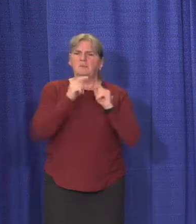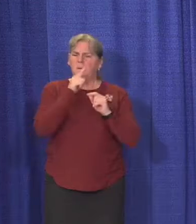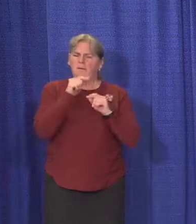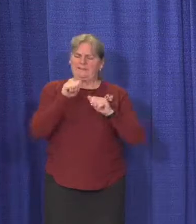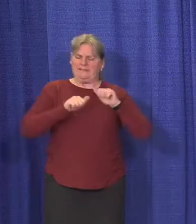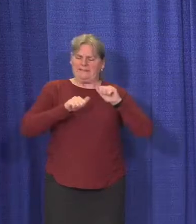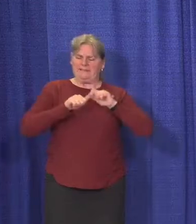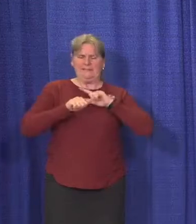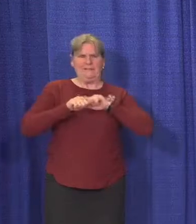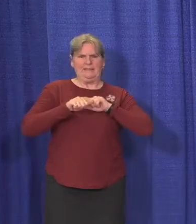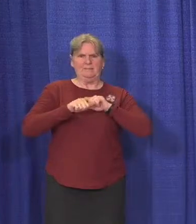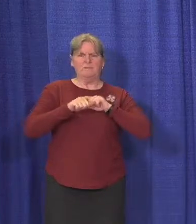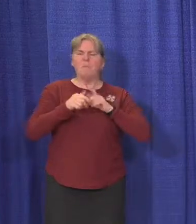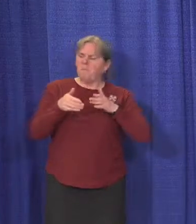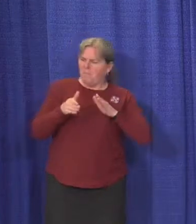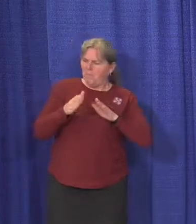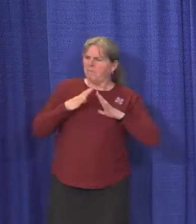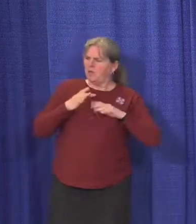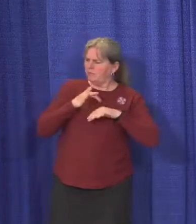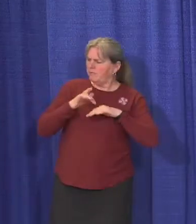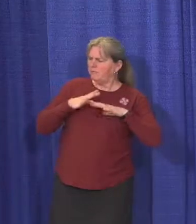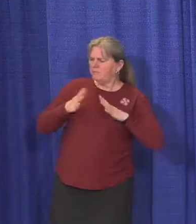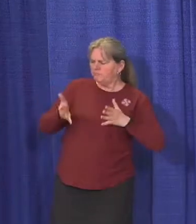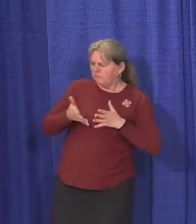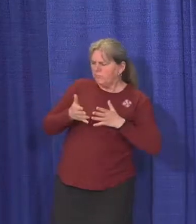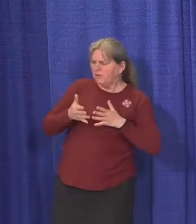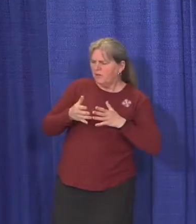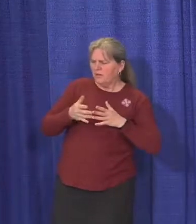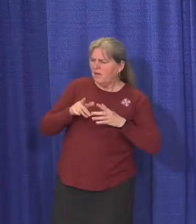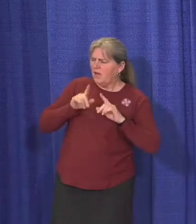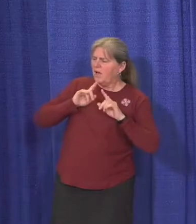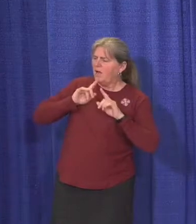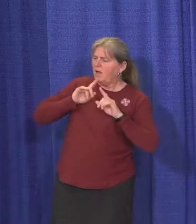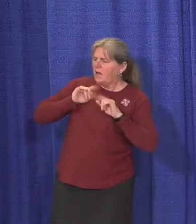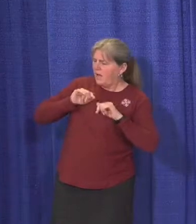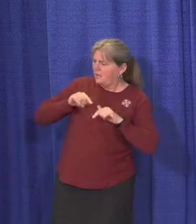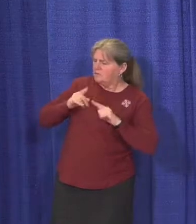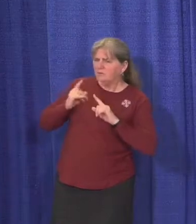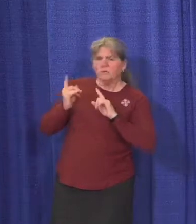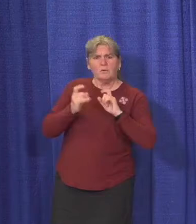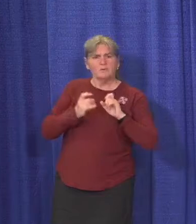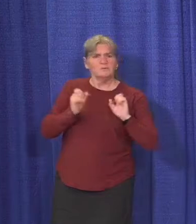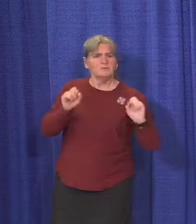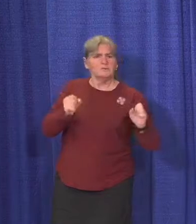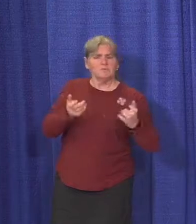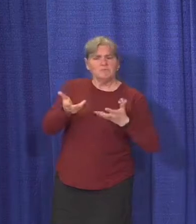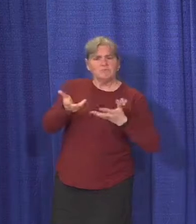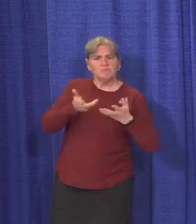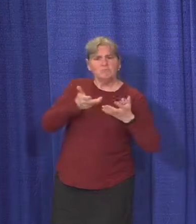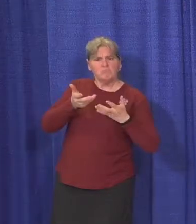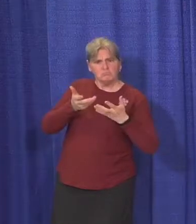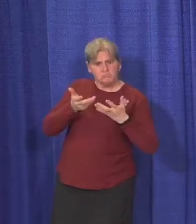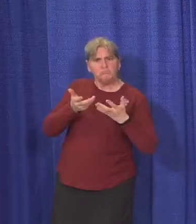call the movable middle or grey area, those who need more time or have more specific questions